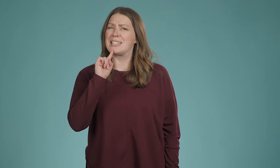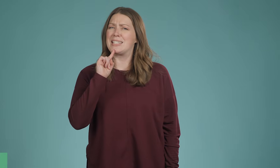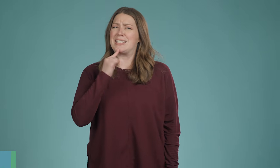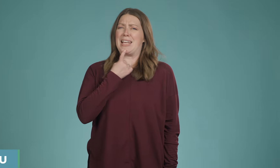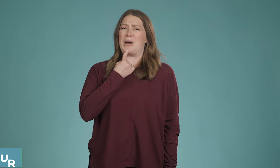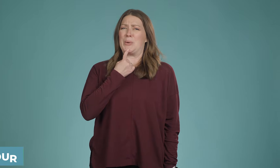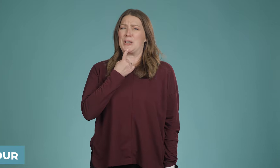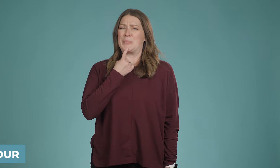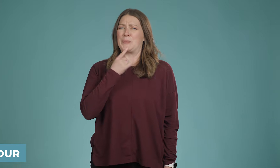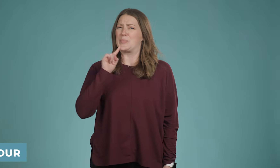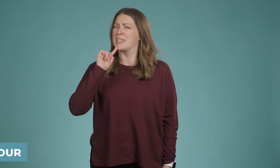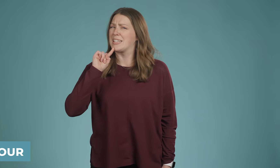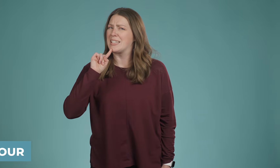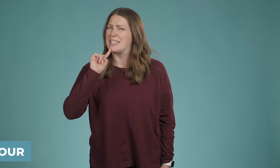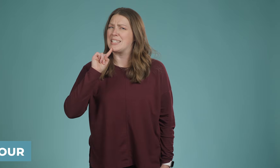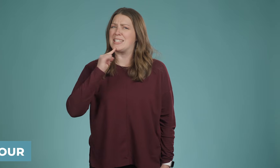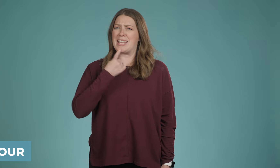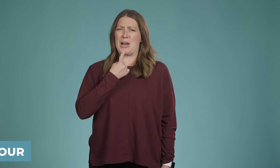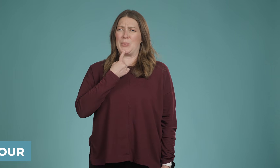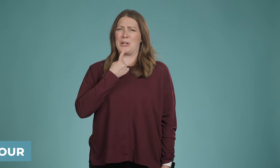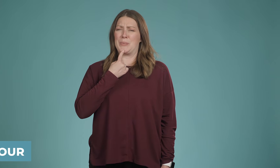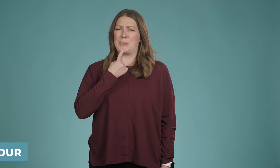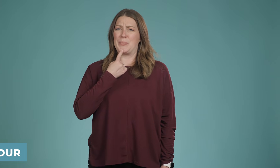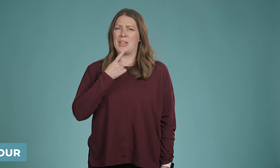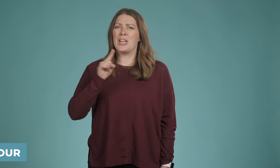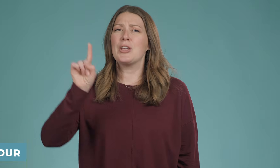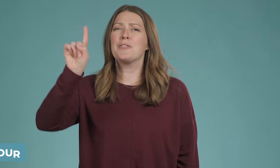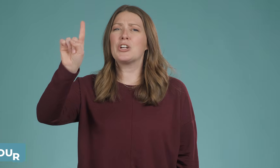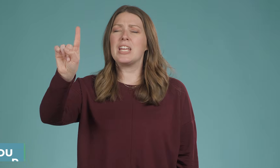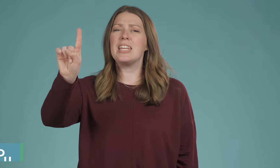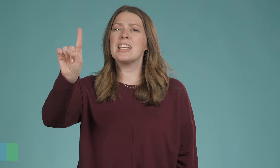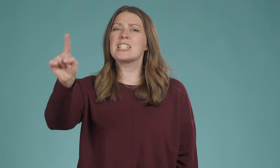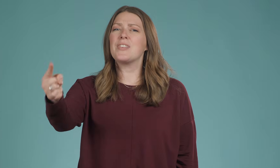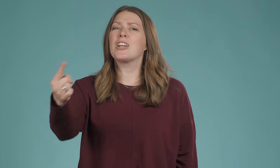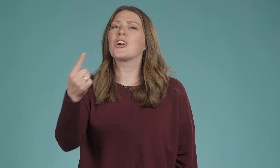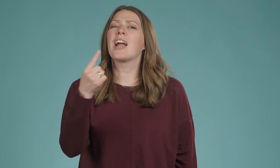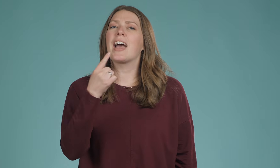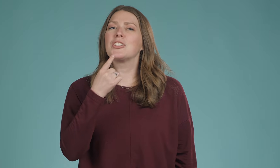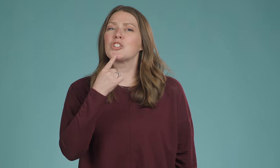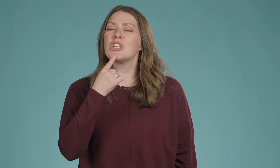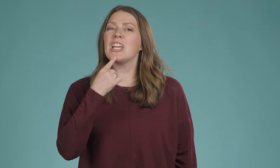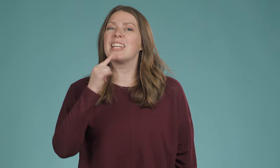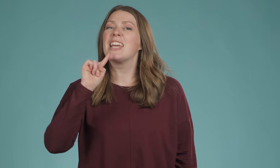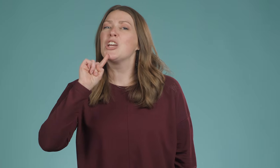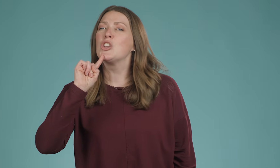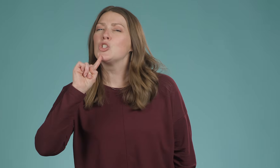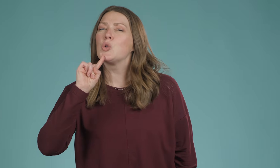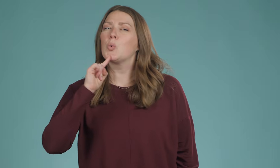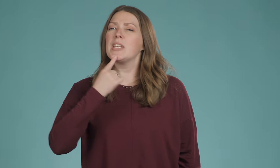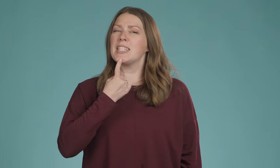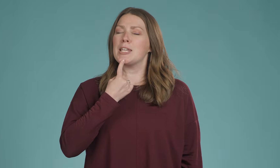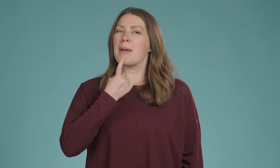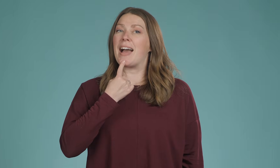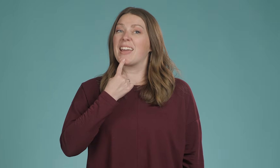Sour. You have your index finger at your chin twisting back.